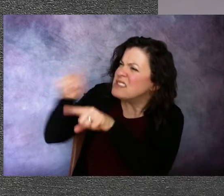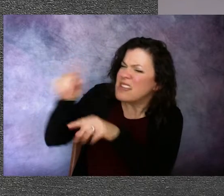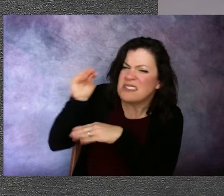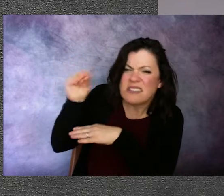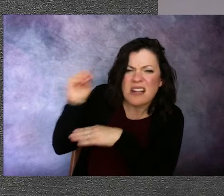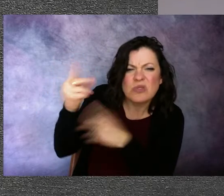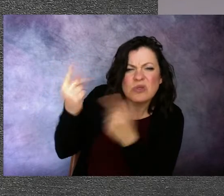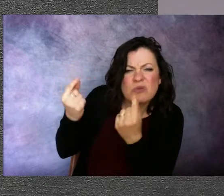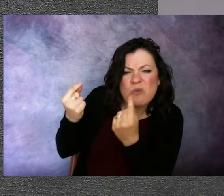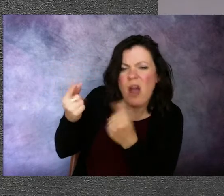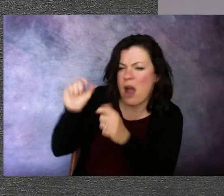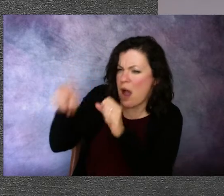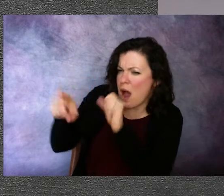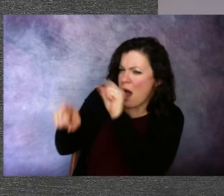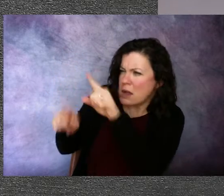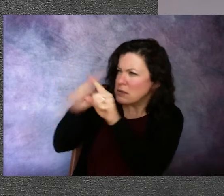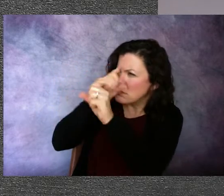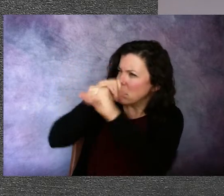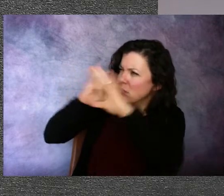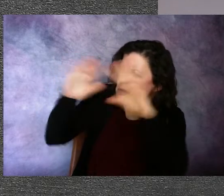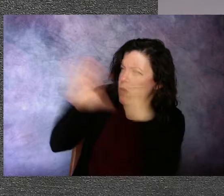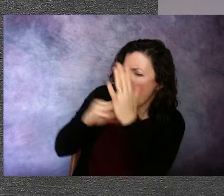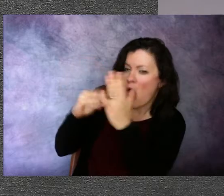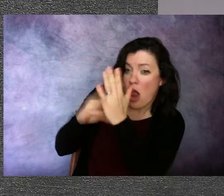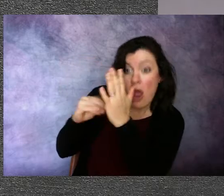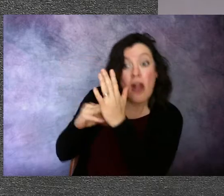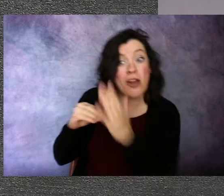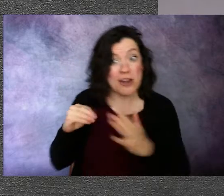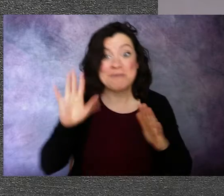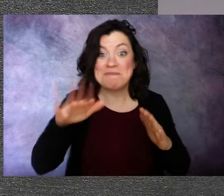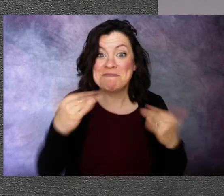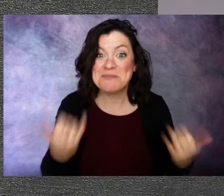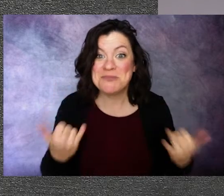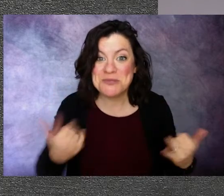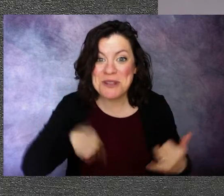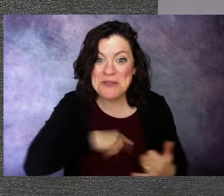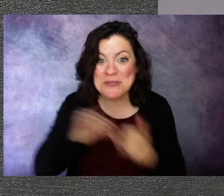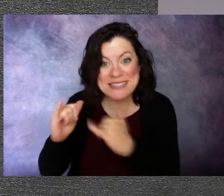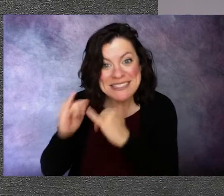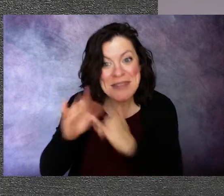about dinosaurs in "Dinosaur Train." All right, well today we're gonna learn a little bit about dinosaurs,